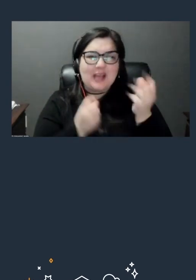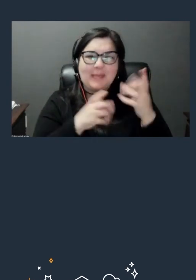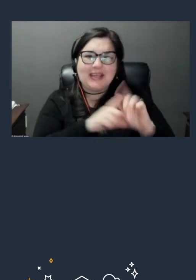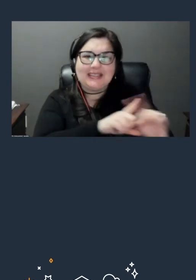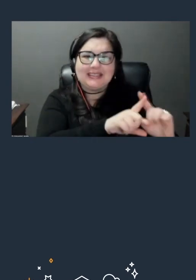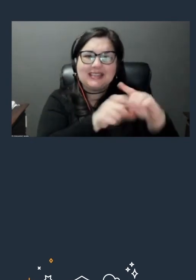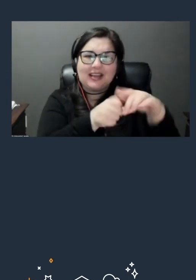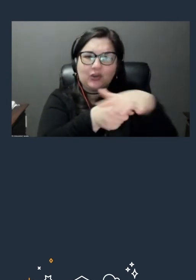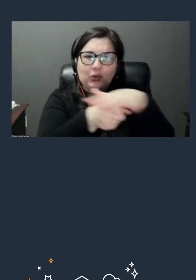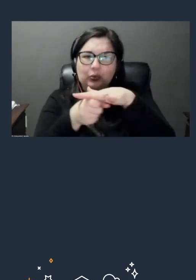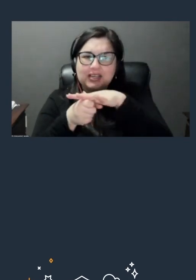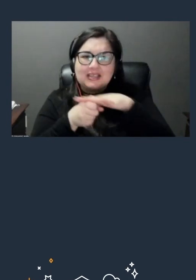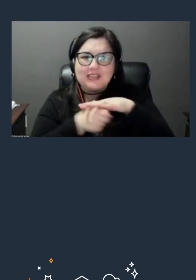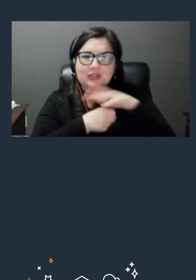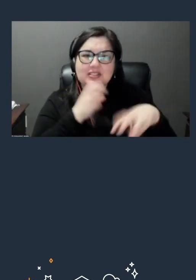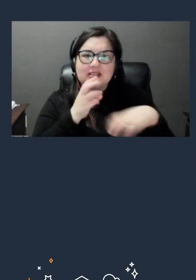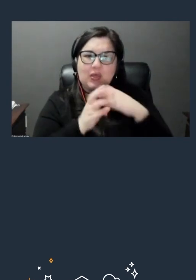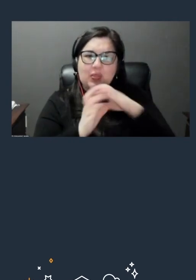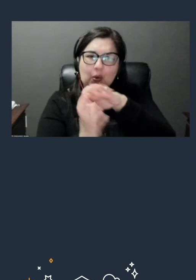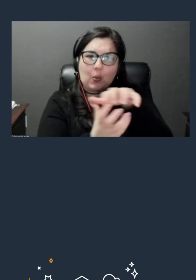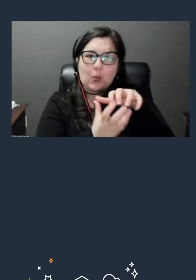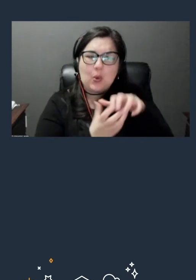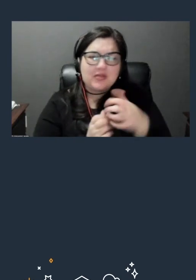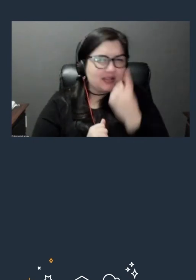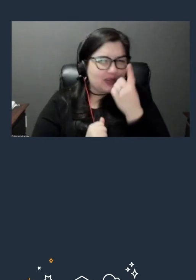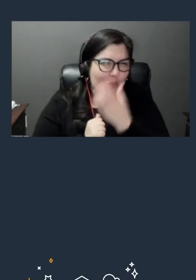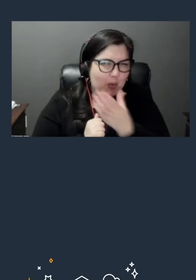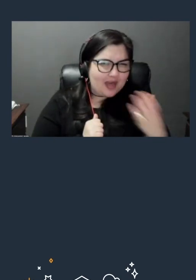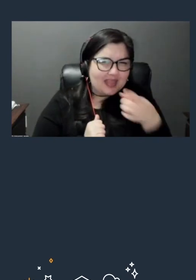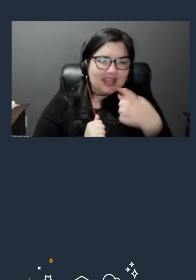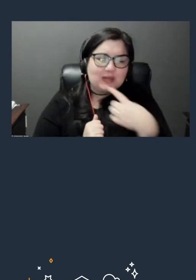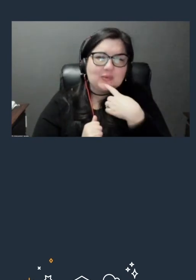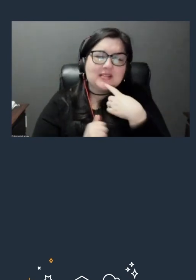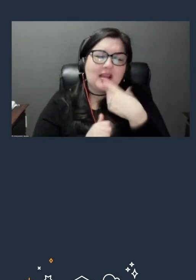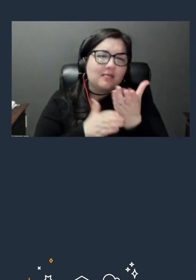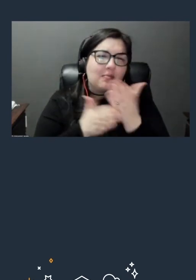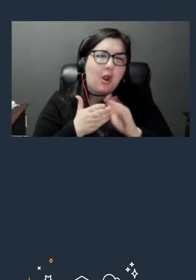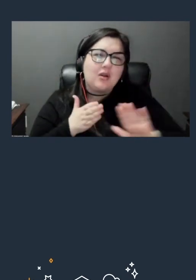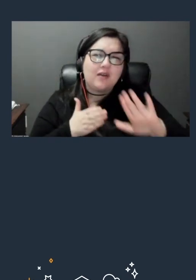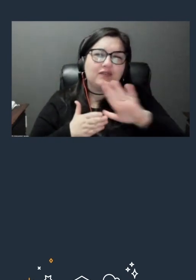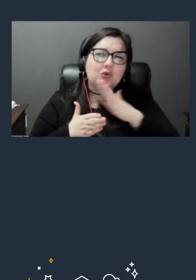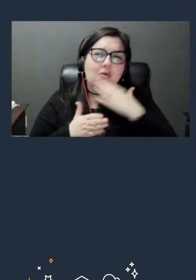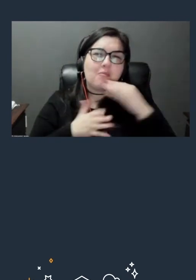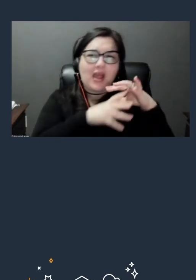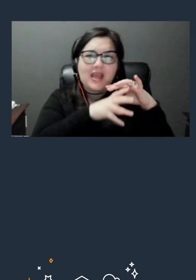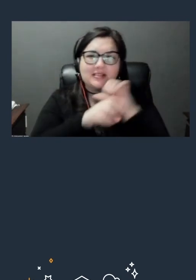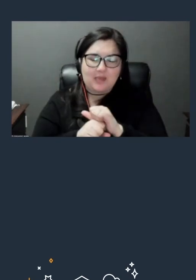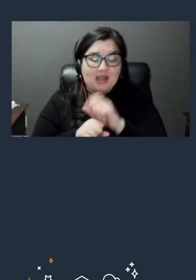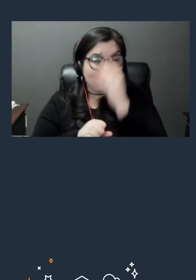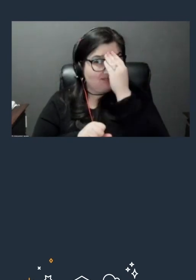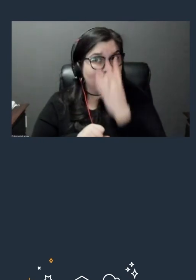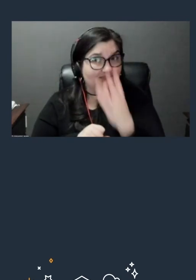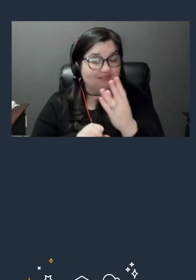that you said here as part of your best practices, because it's actually is a very common pattern for our customers.